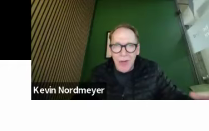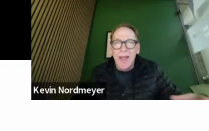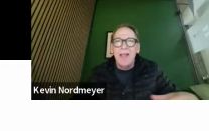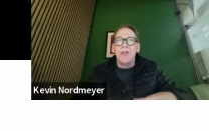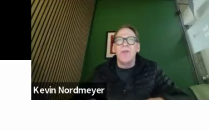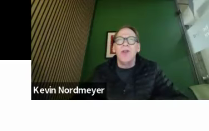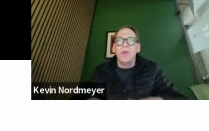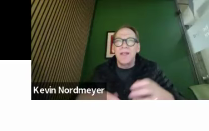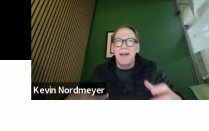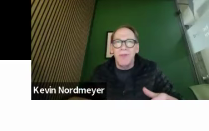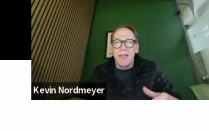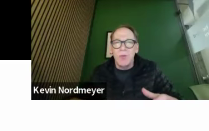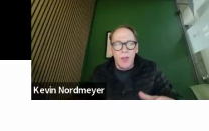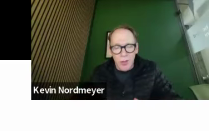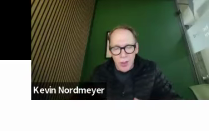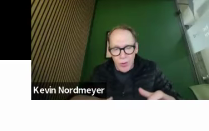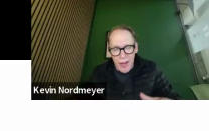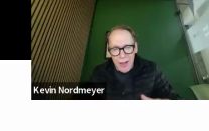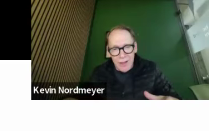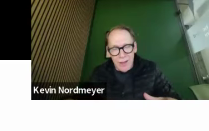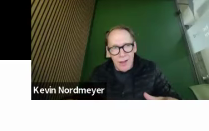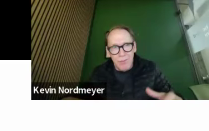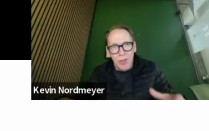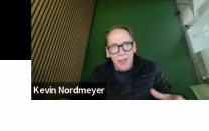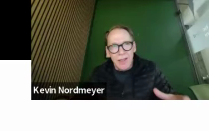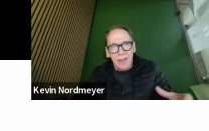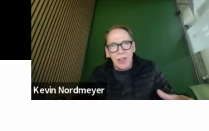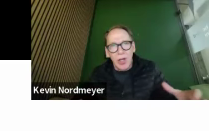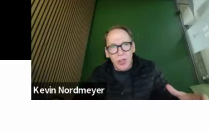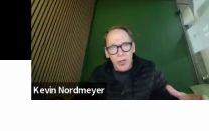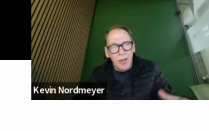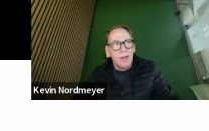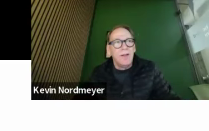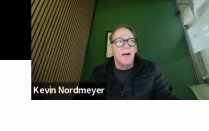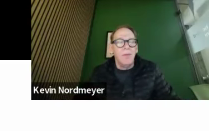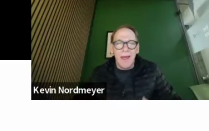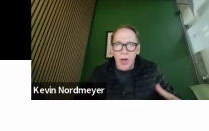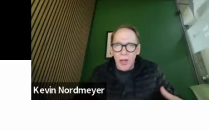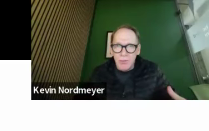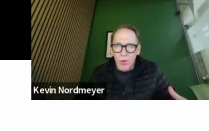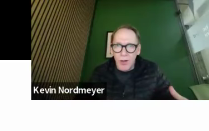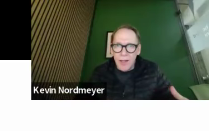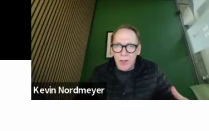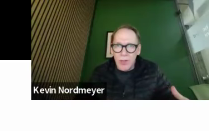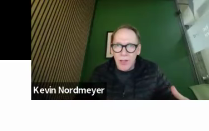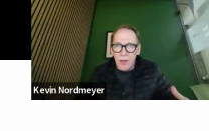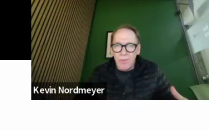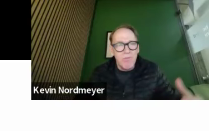You know, so those kind of things will create a building that's a little larger and cost more as a result.